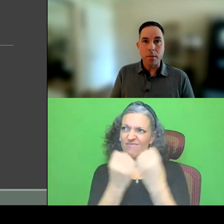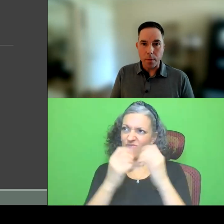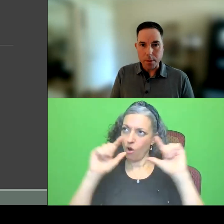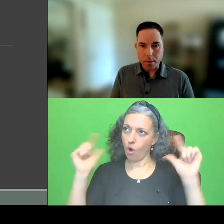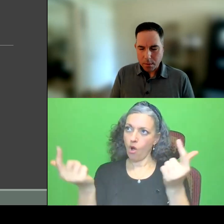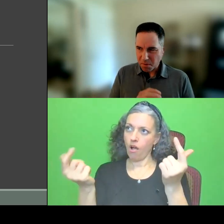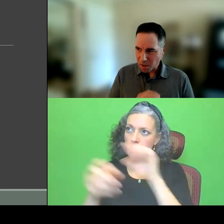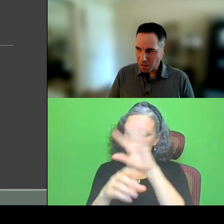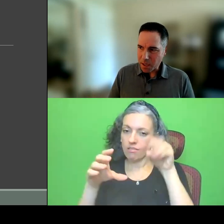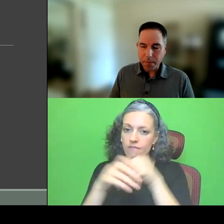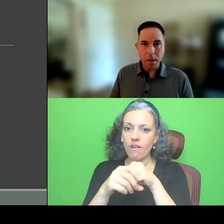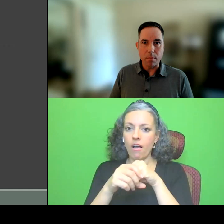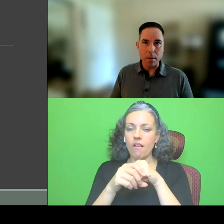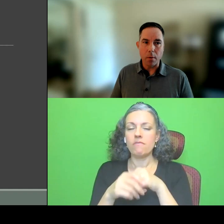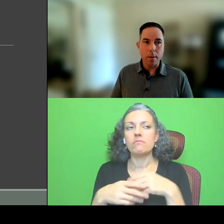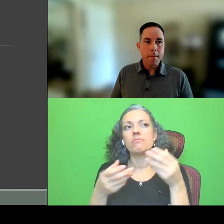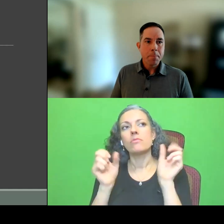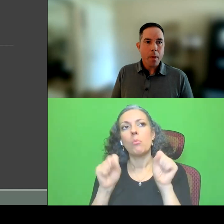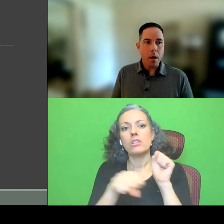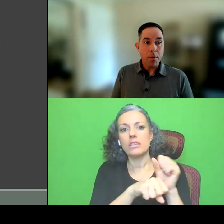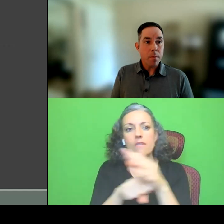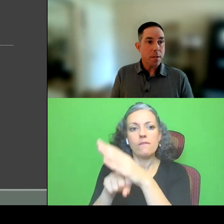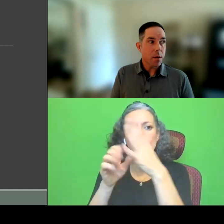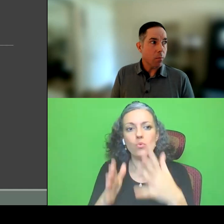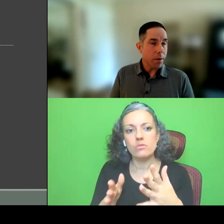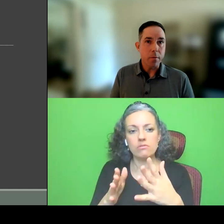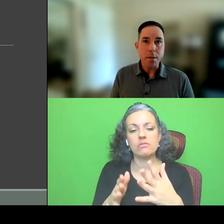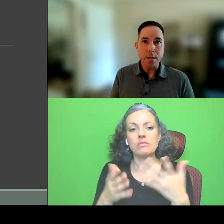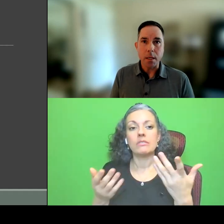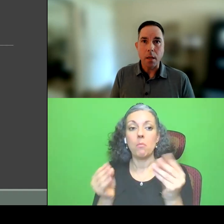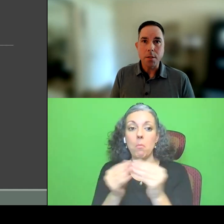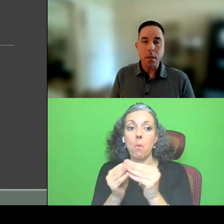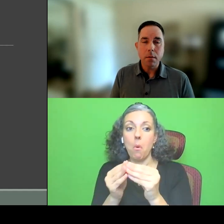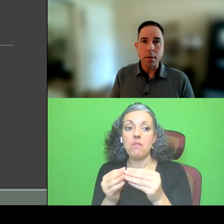So, possible influencers could definitely be more, but they may start with information technology.